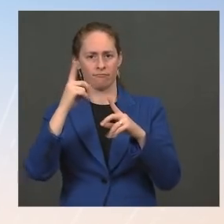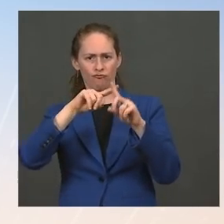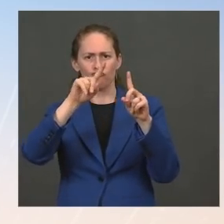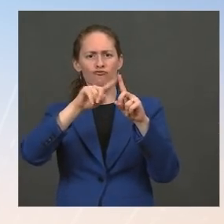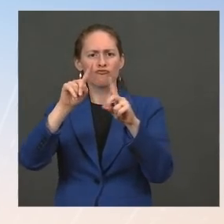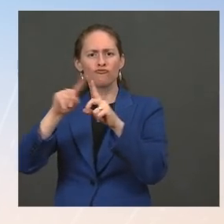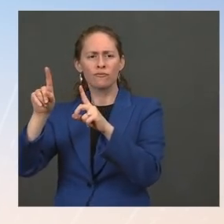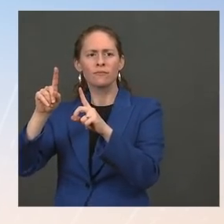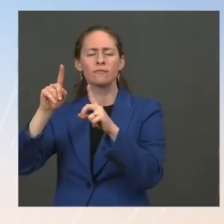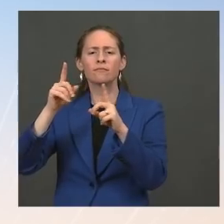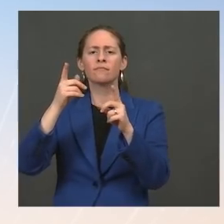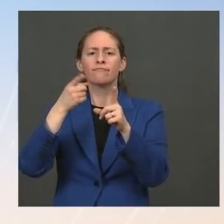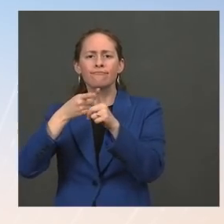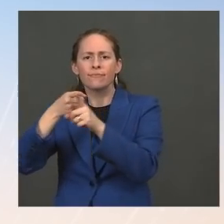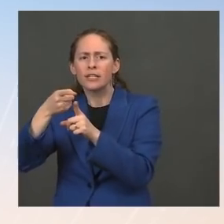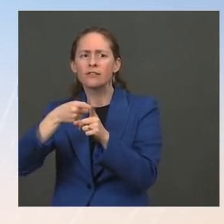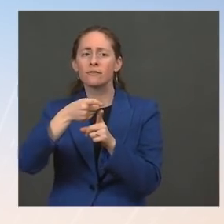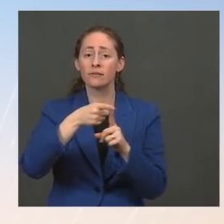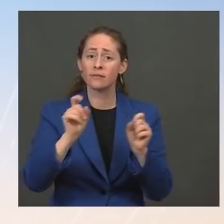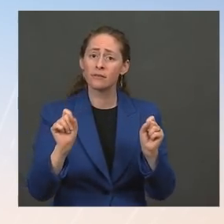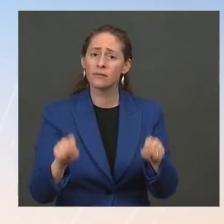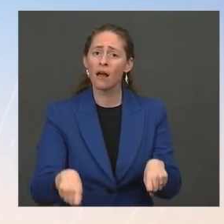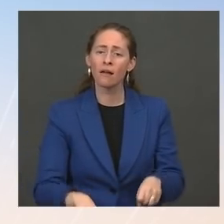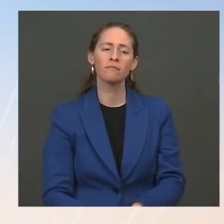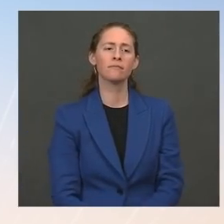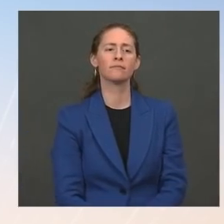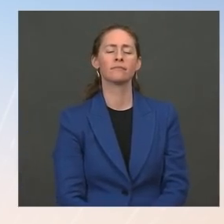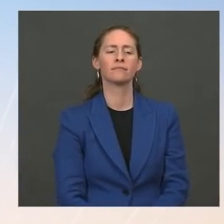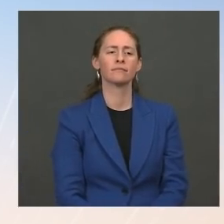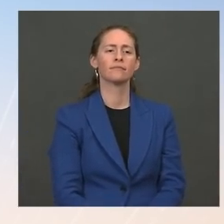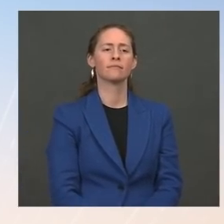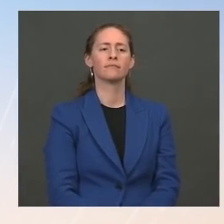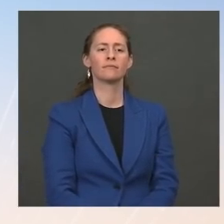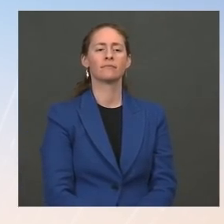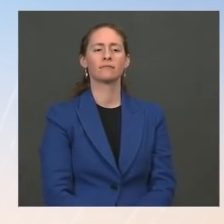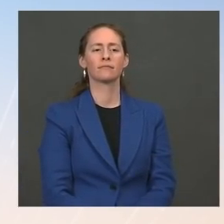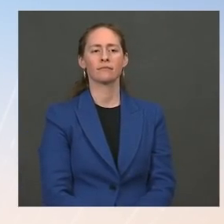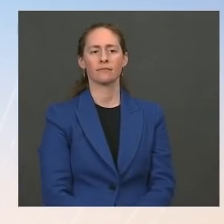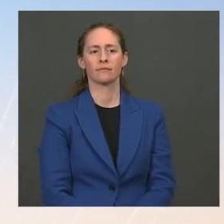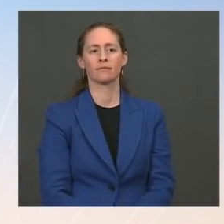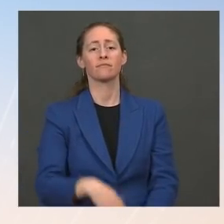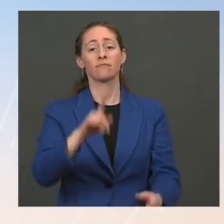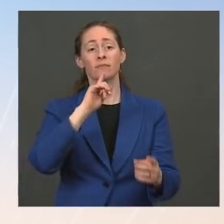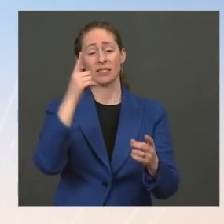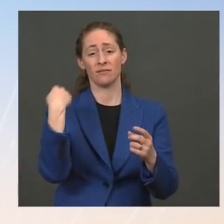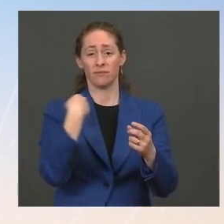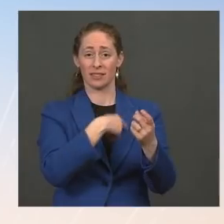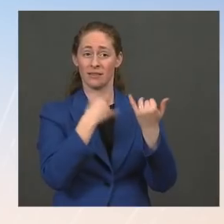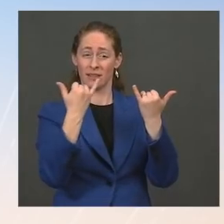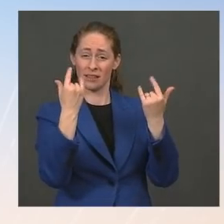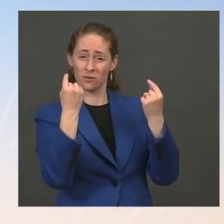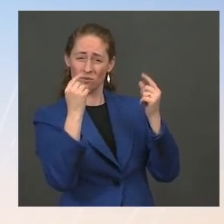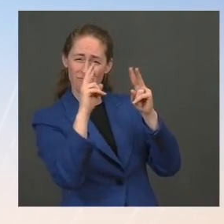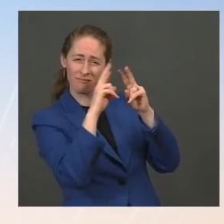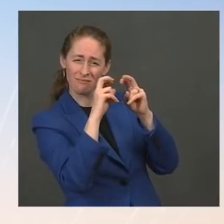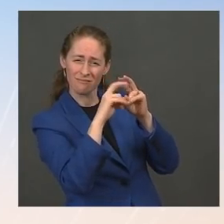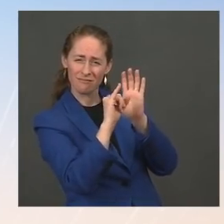is doing necessary data analysis to see -- to make an evaluation about the efficacy and if there's anything that needs to be done